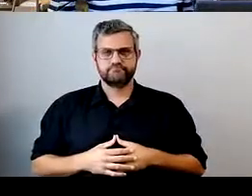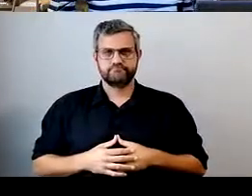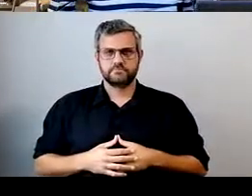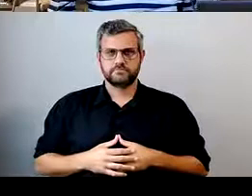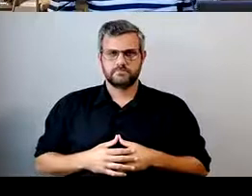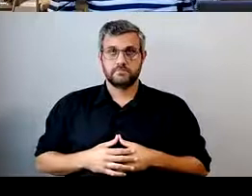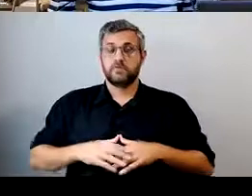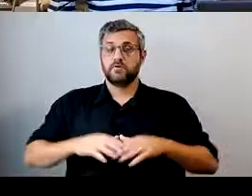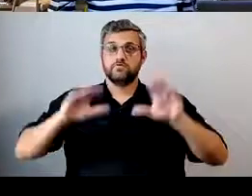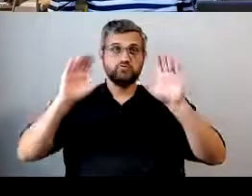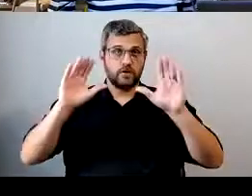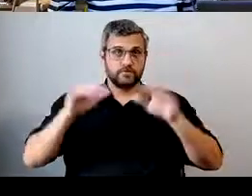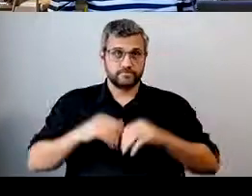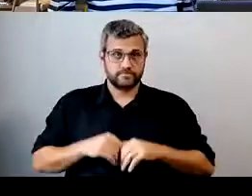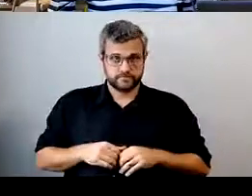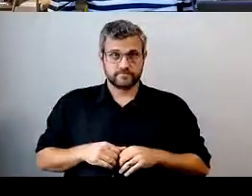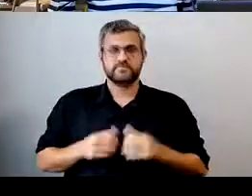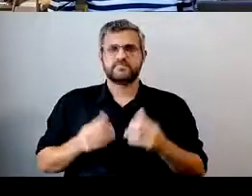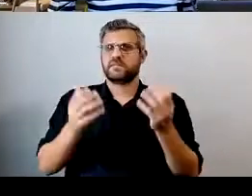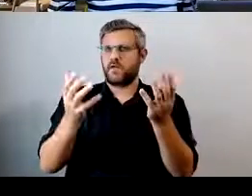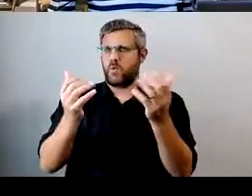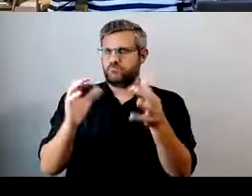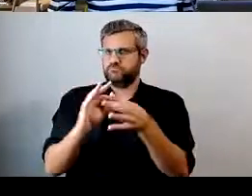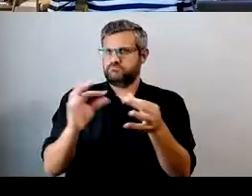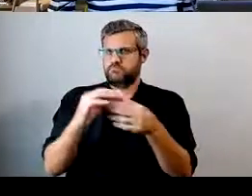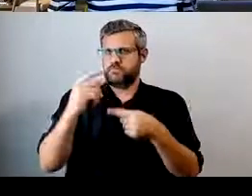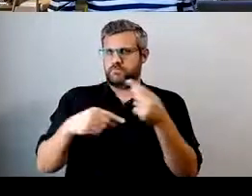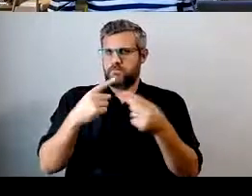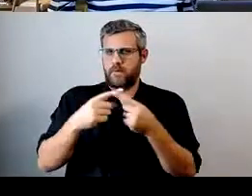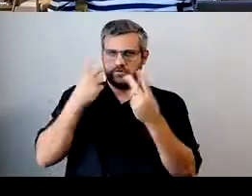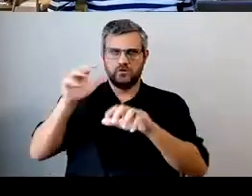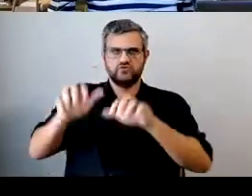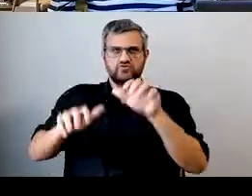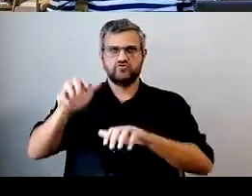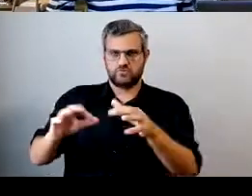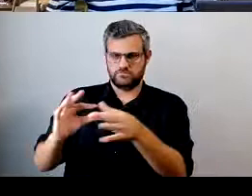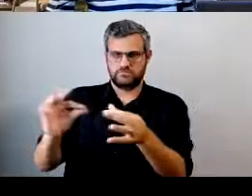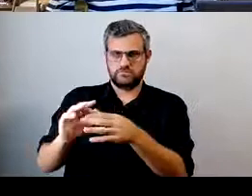Great. And you know, I wanted to say something about a comment I saw in the chat. Someone said there are not enough therapists